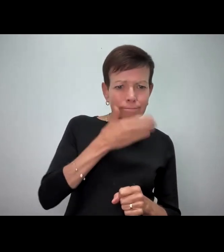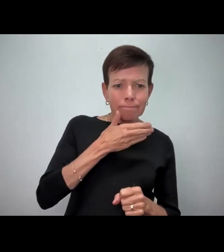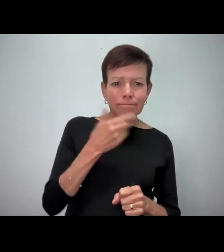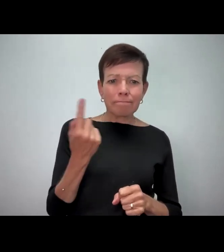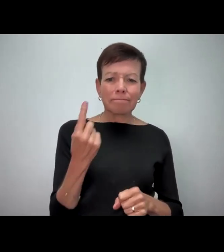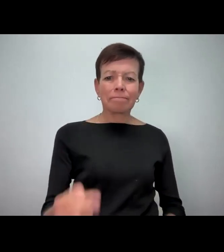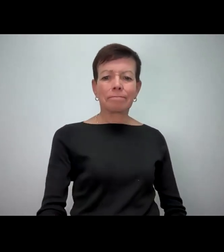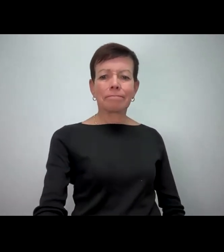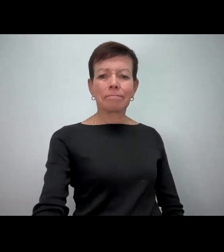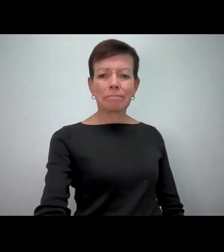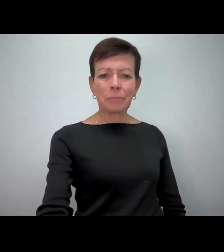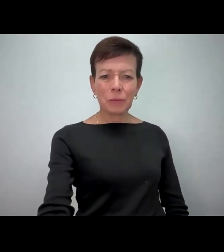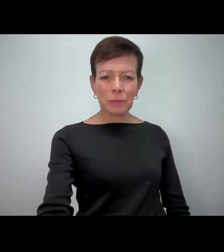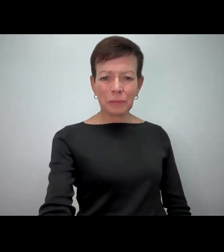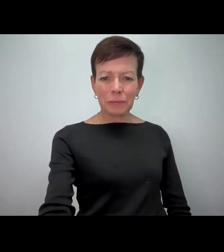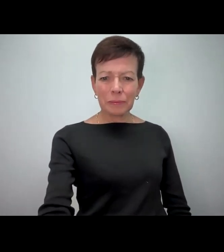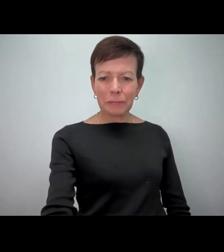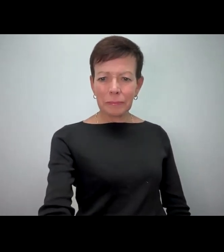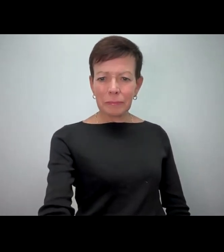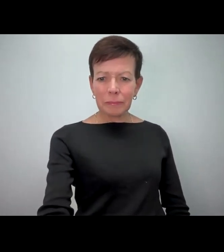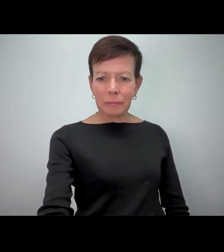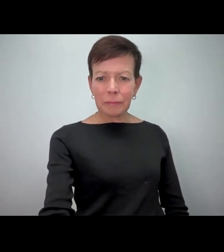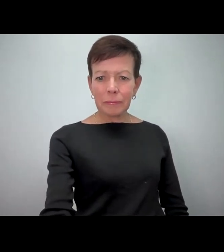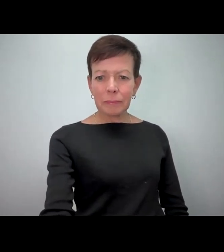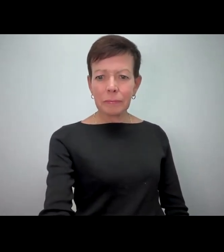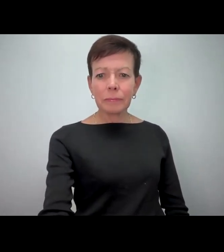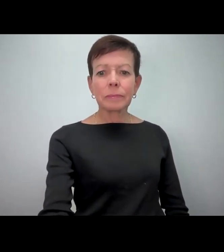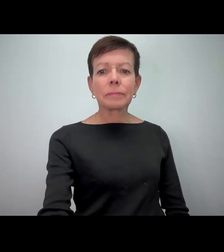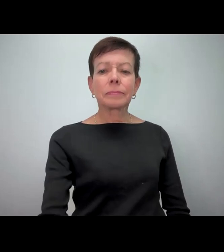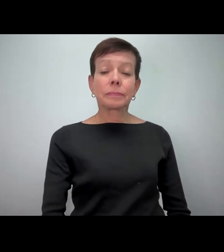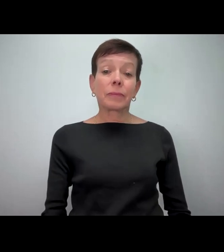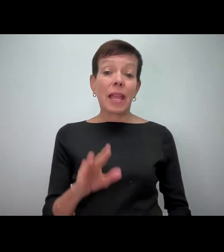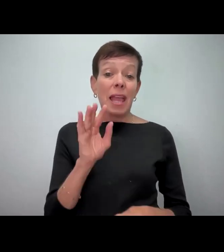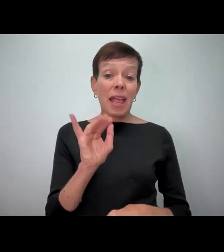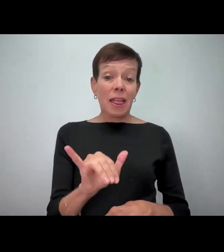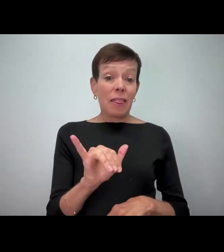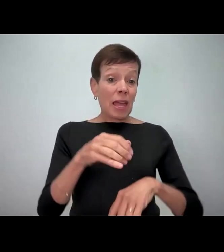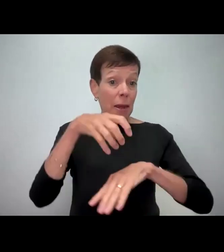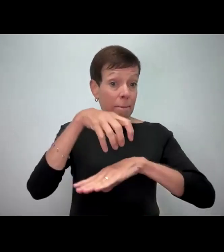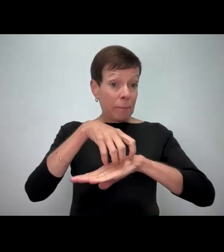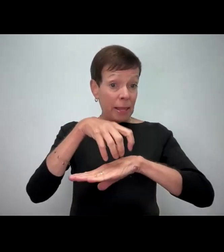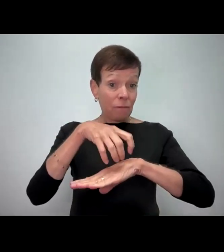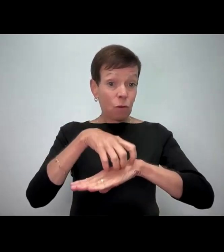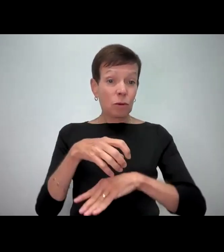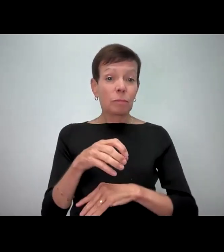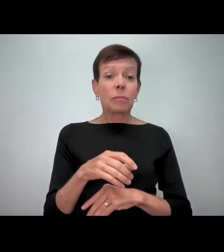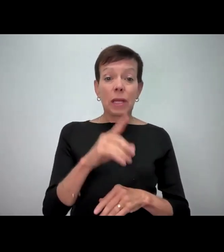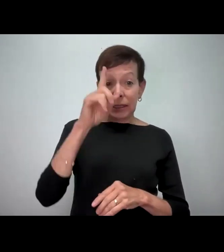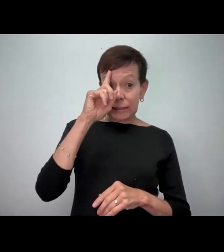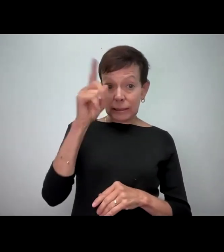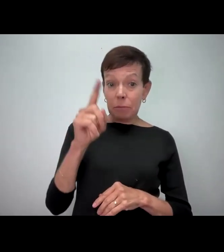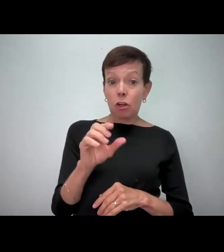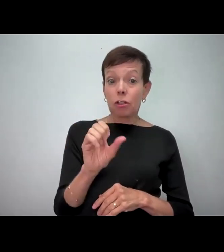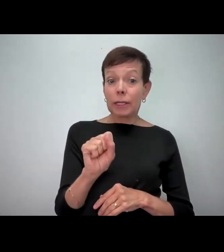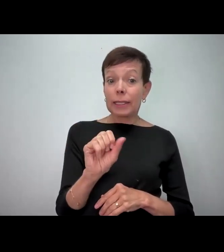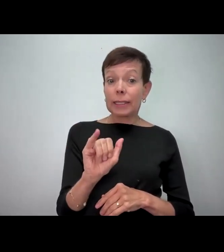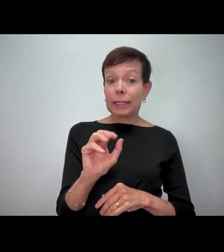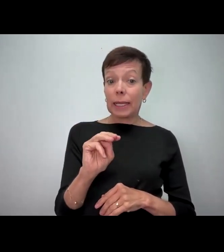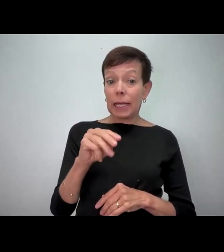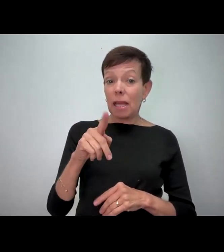Yeah, we the smart simple platform is once you've done it once, it's very straightforward. It's easy